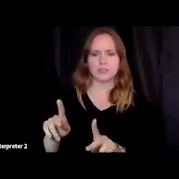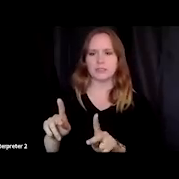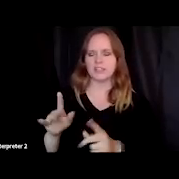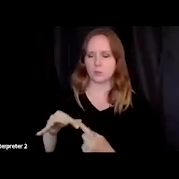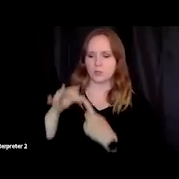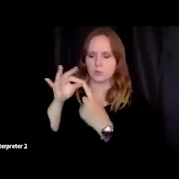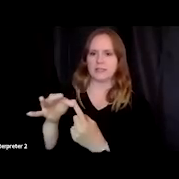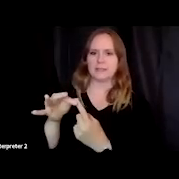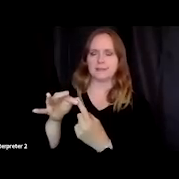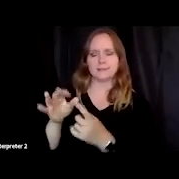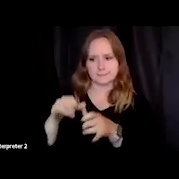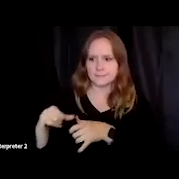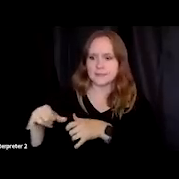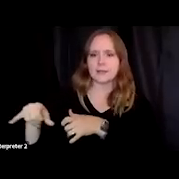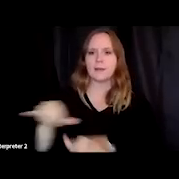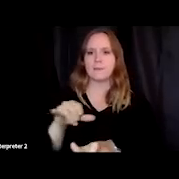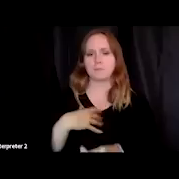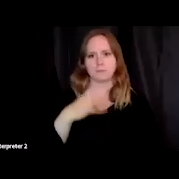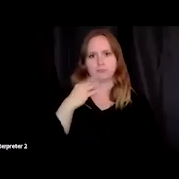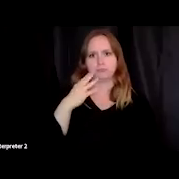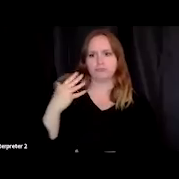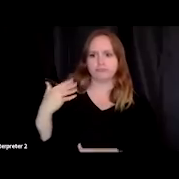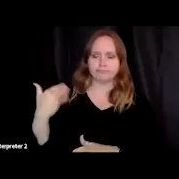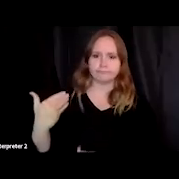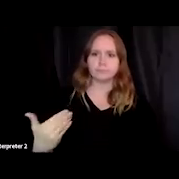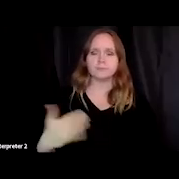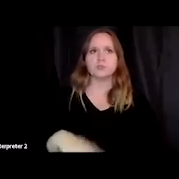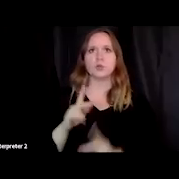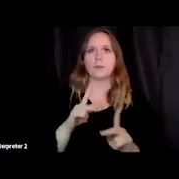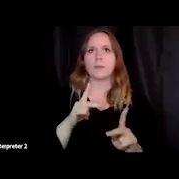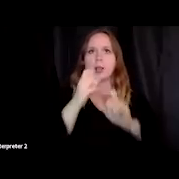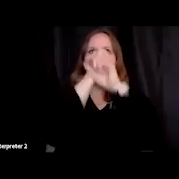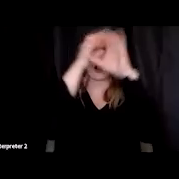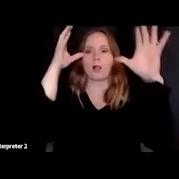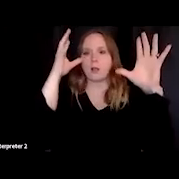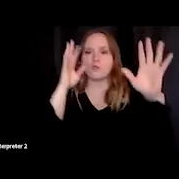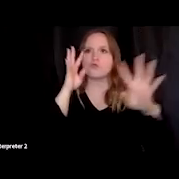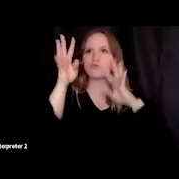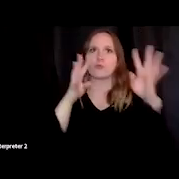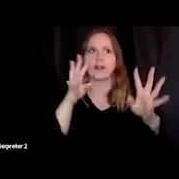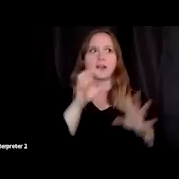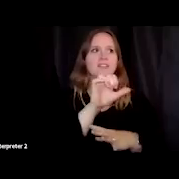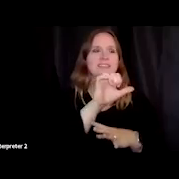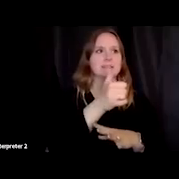So someone who can imagine the creative possibilities of 10 sheets of cardboard,